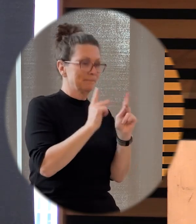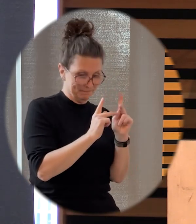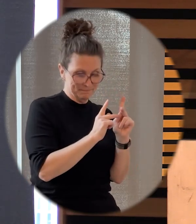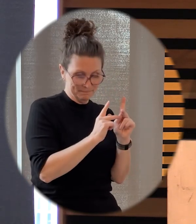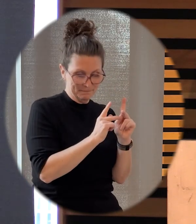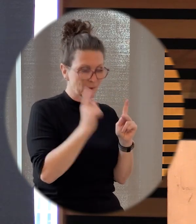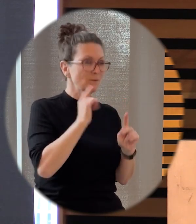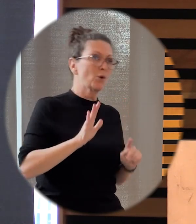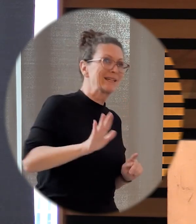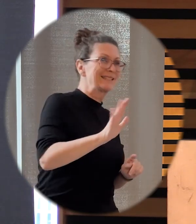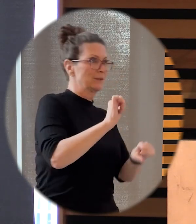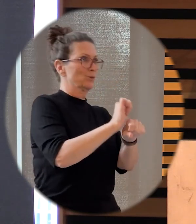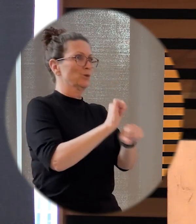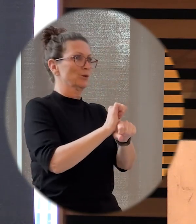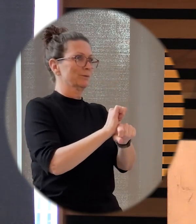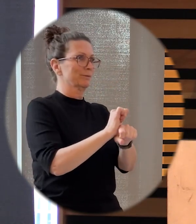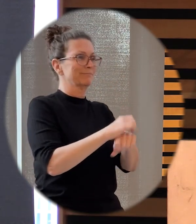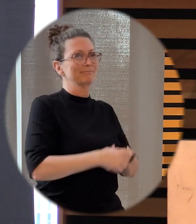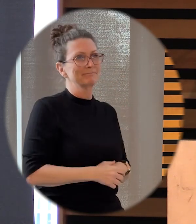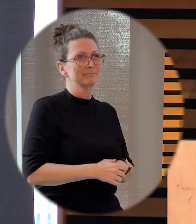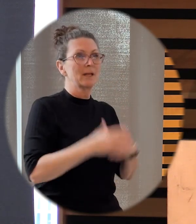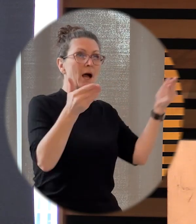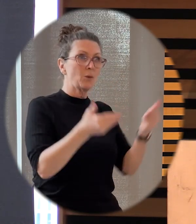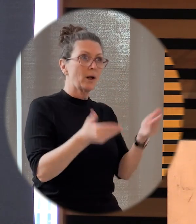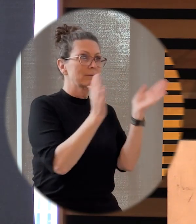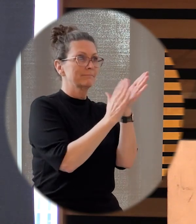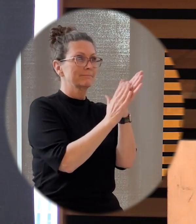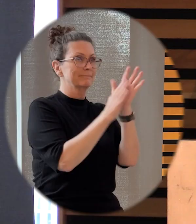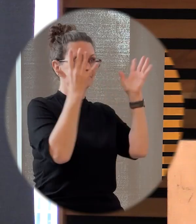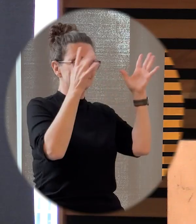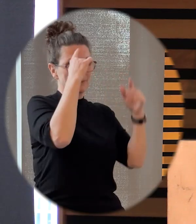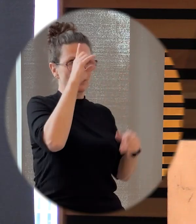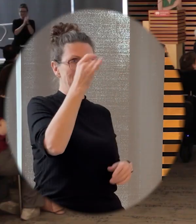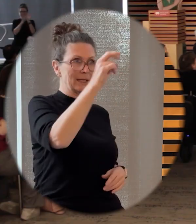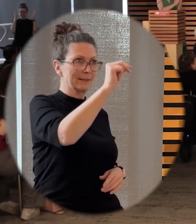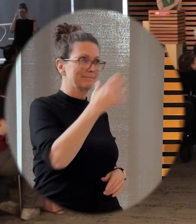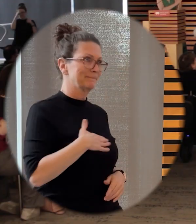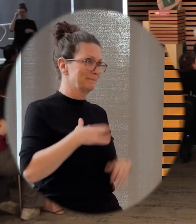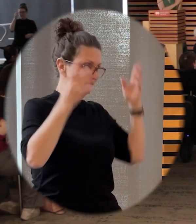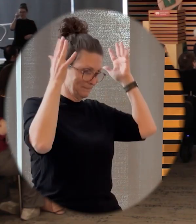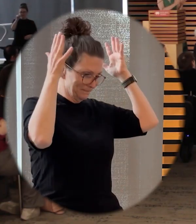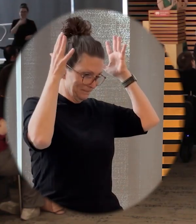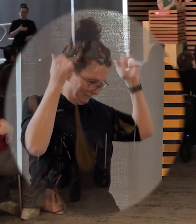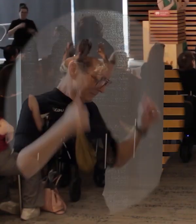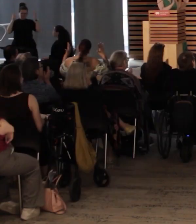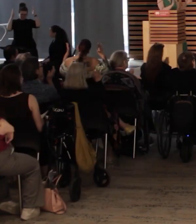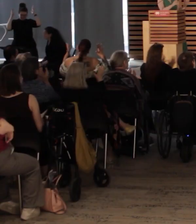his philanthropic efforts. A welcome and round of applause for Duncan Sinclair. Thank you.